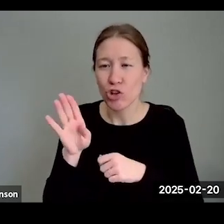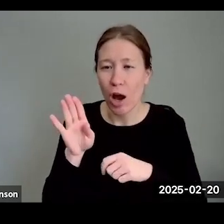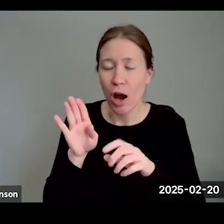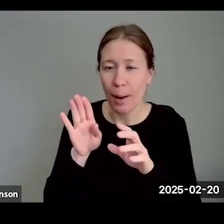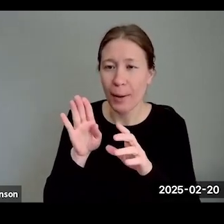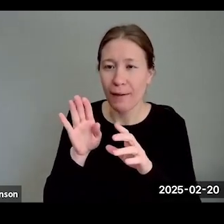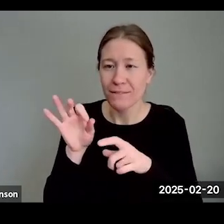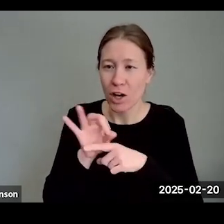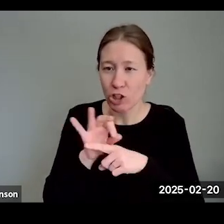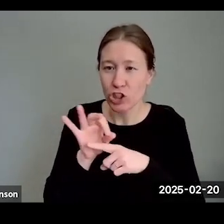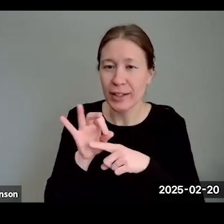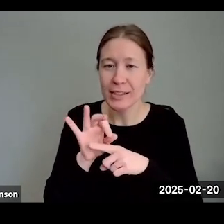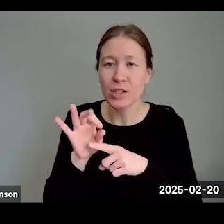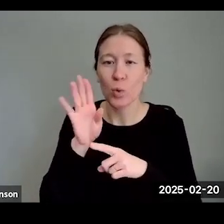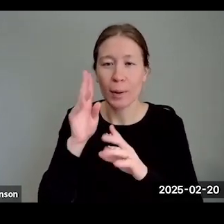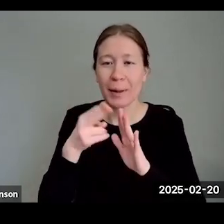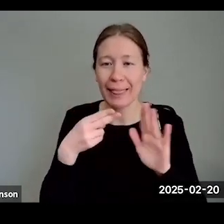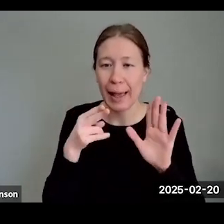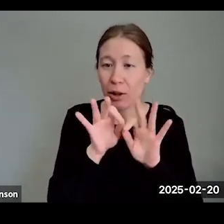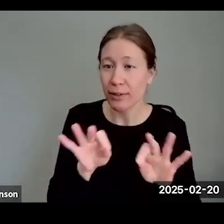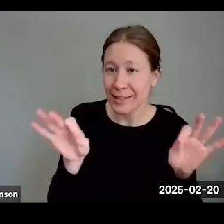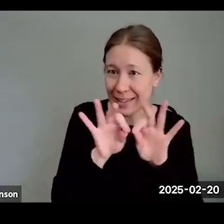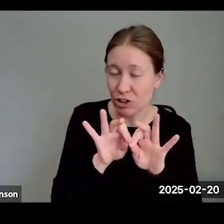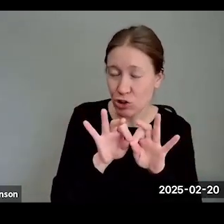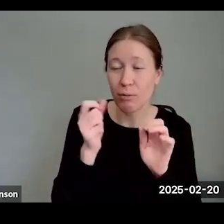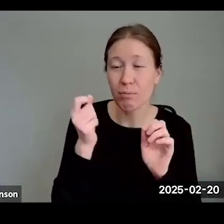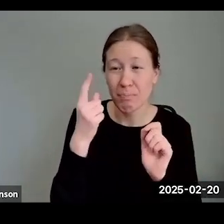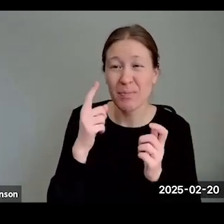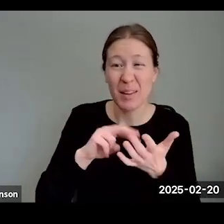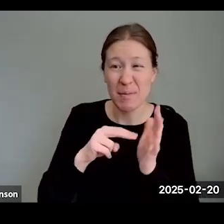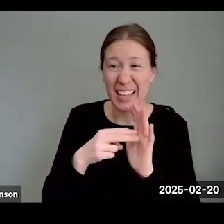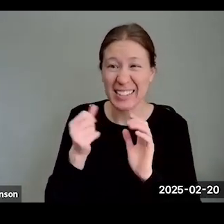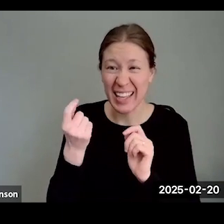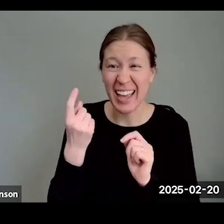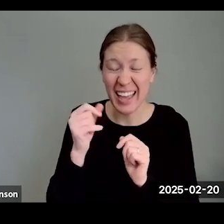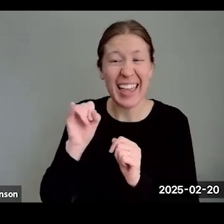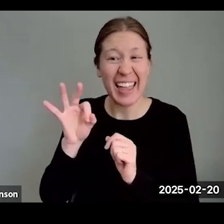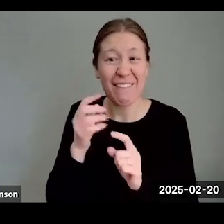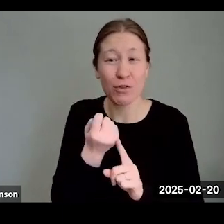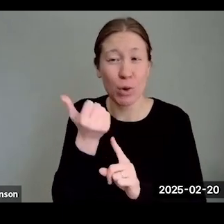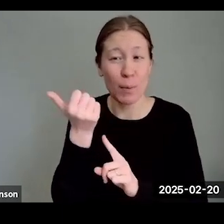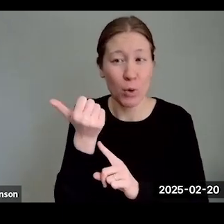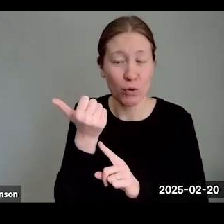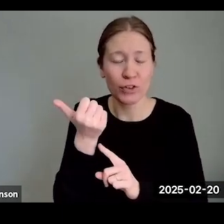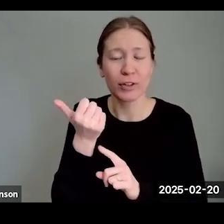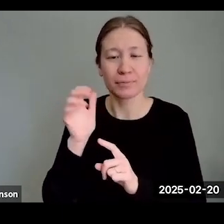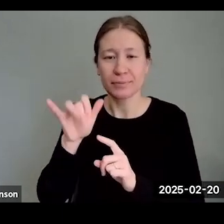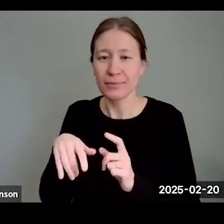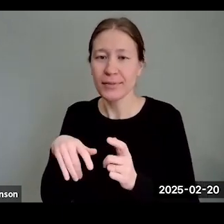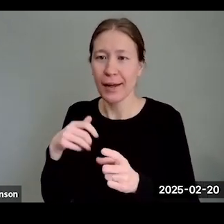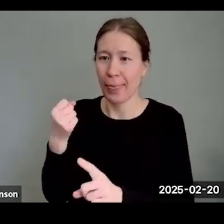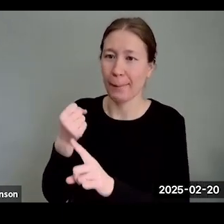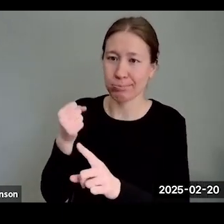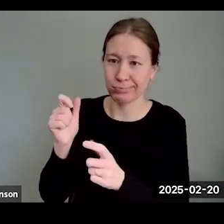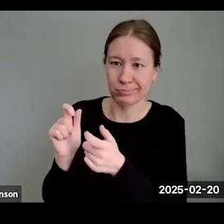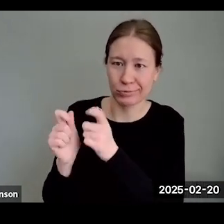Meaning that the removal would fundamentally alter the job. So again, this is a, select all that apply.